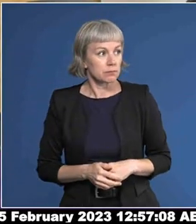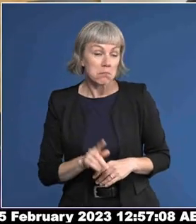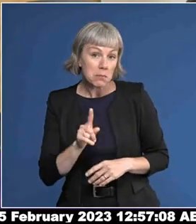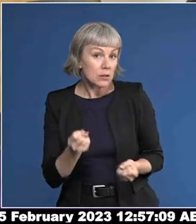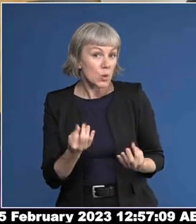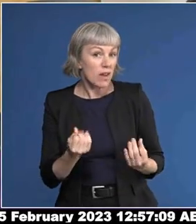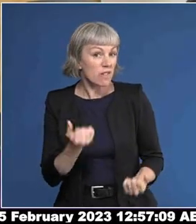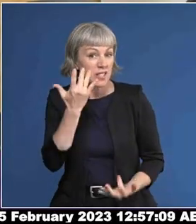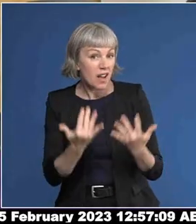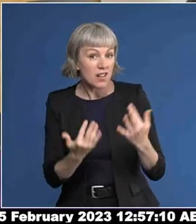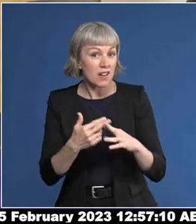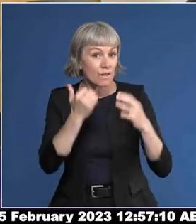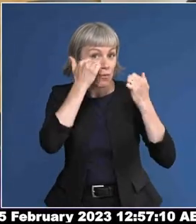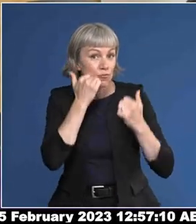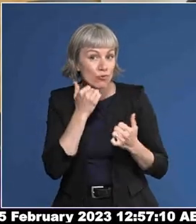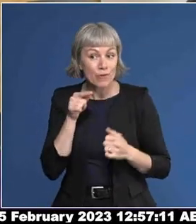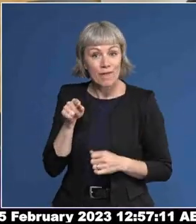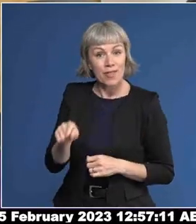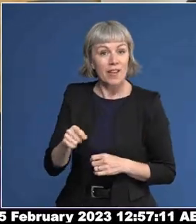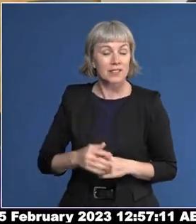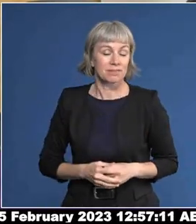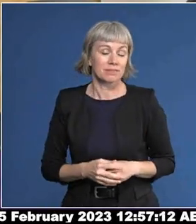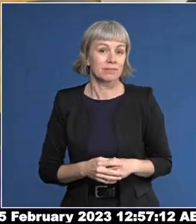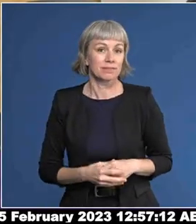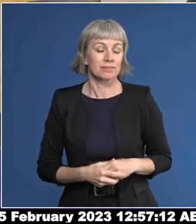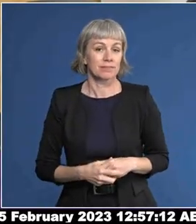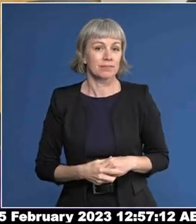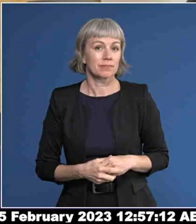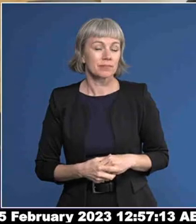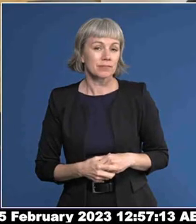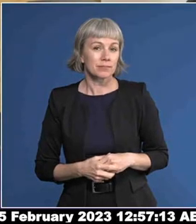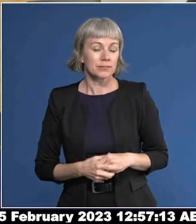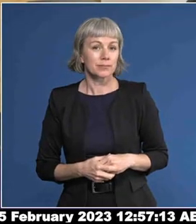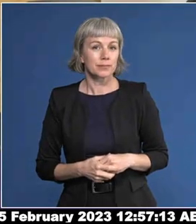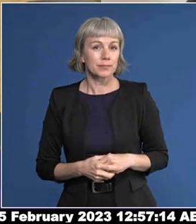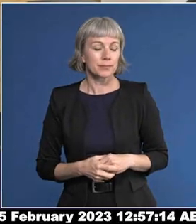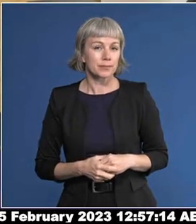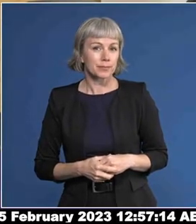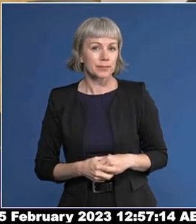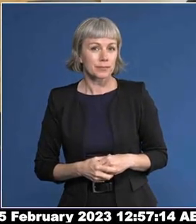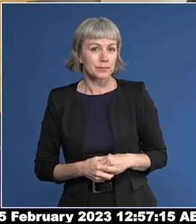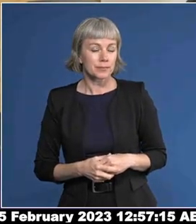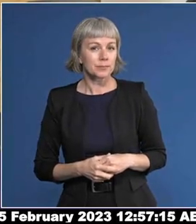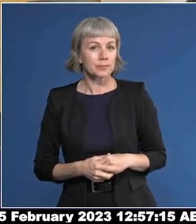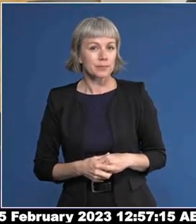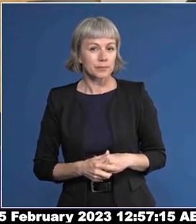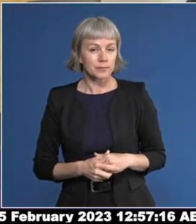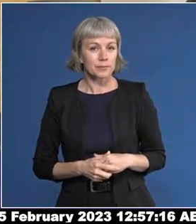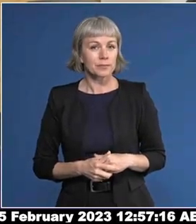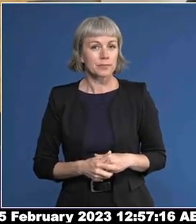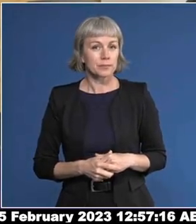Have there been any conflicts or inconsistencies or challenges in meeting work